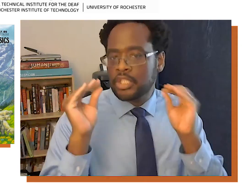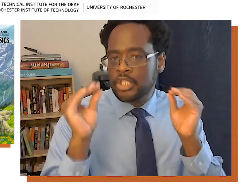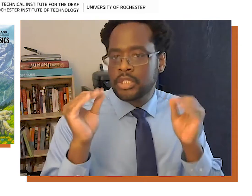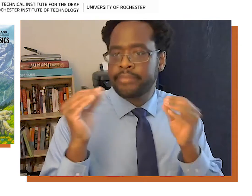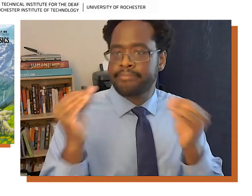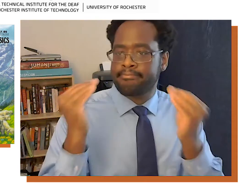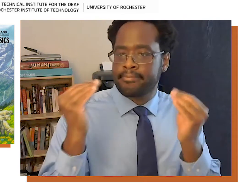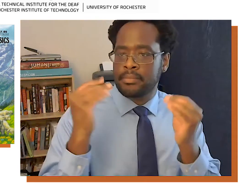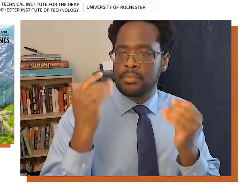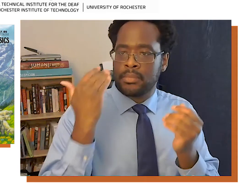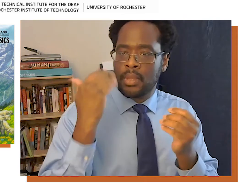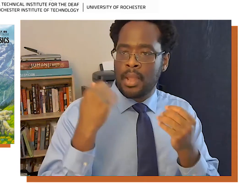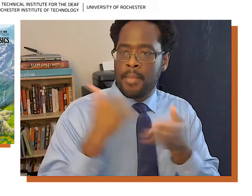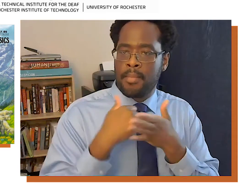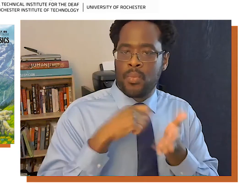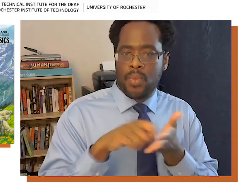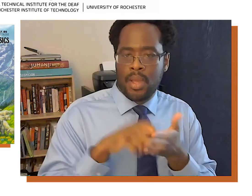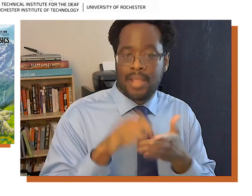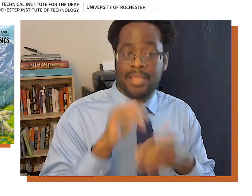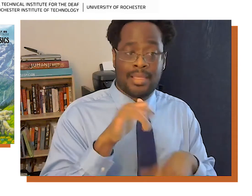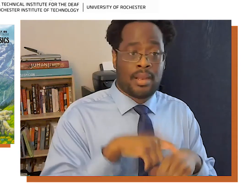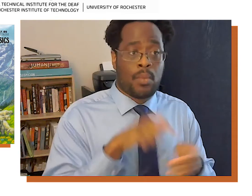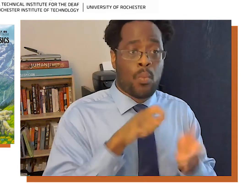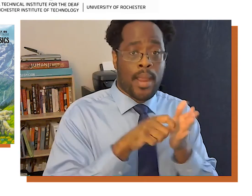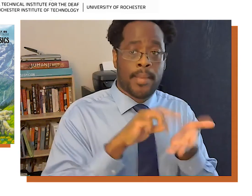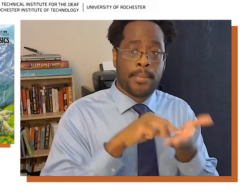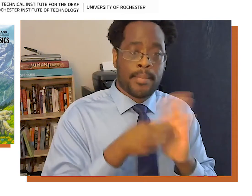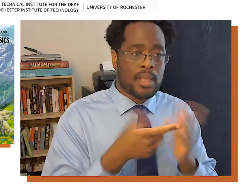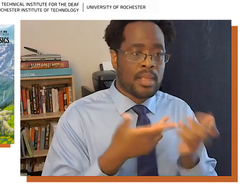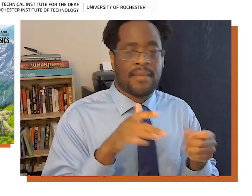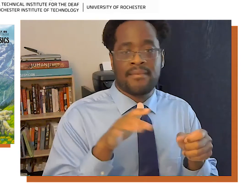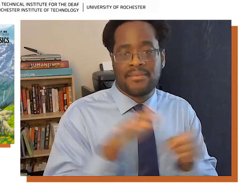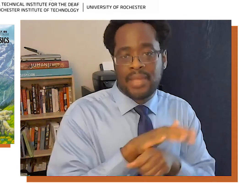and, you know, I thought writing really meant